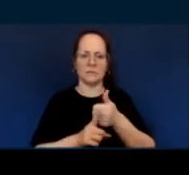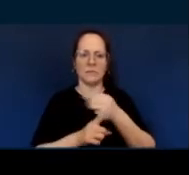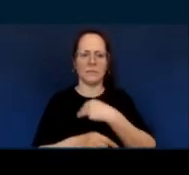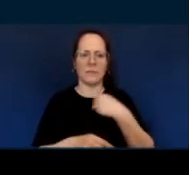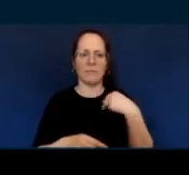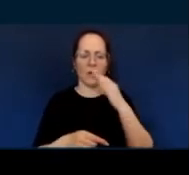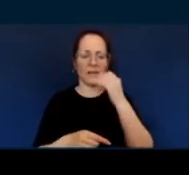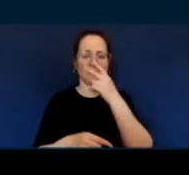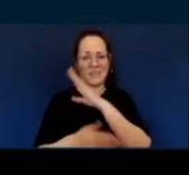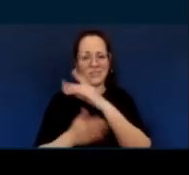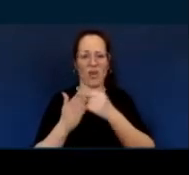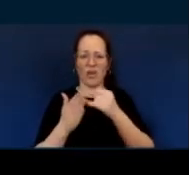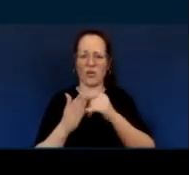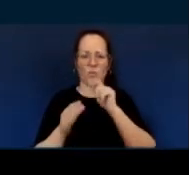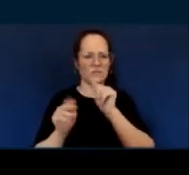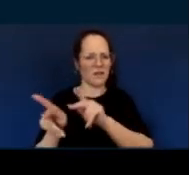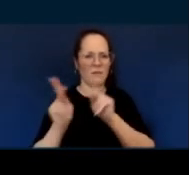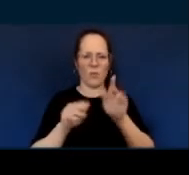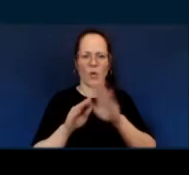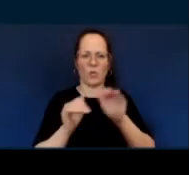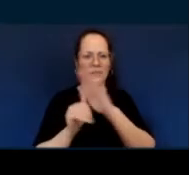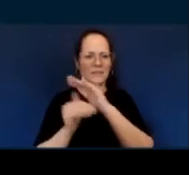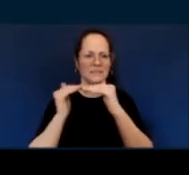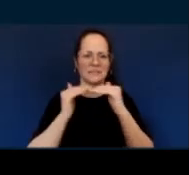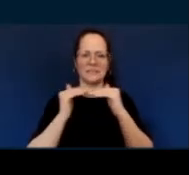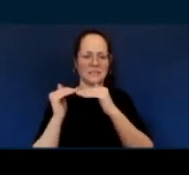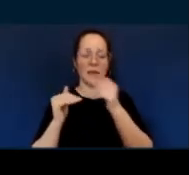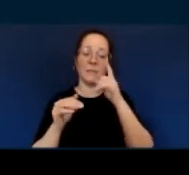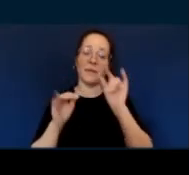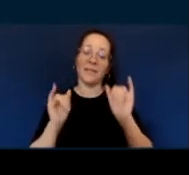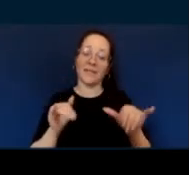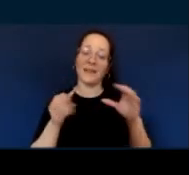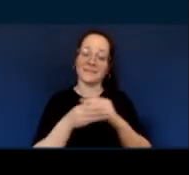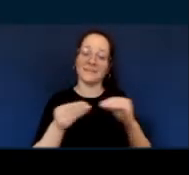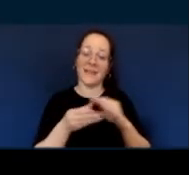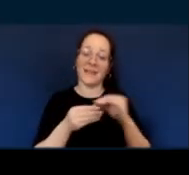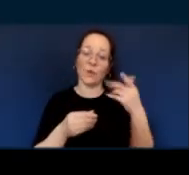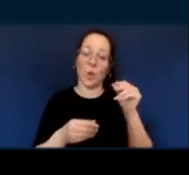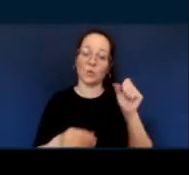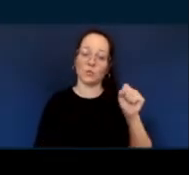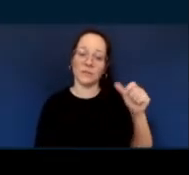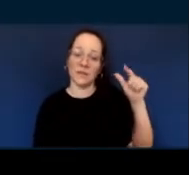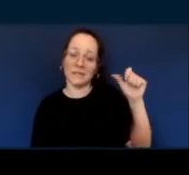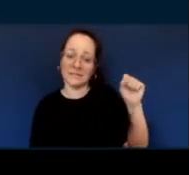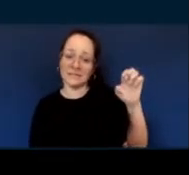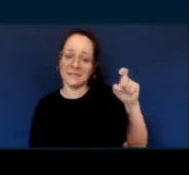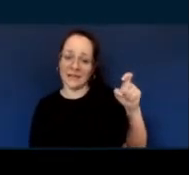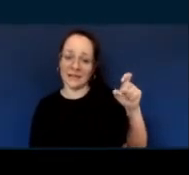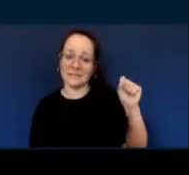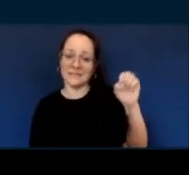PARWITH THE OTHERS BUT AS THE SAYING GOES AND SEX SELLS AND ETIENNE IS VERY INTERESTED IN